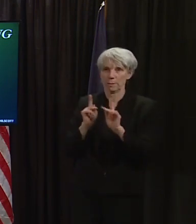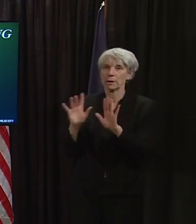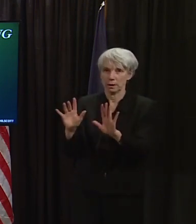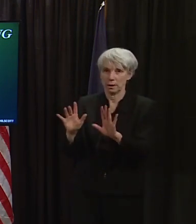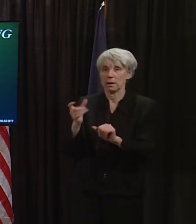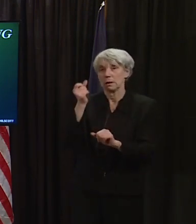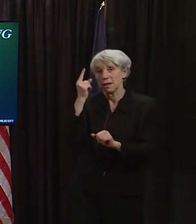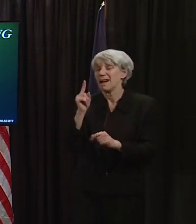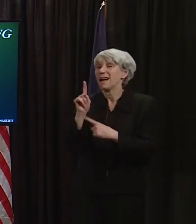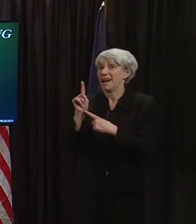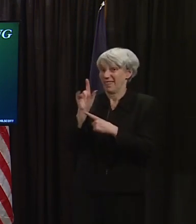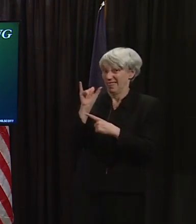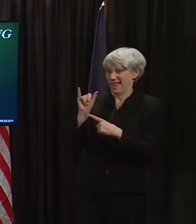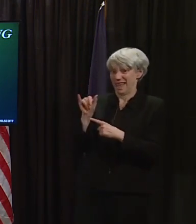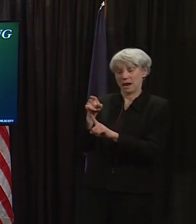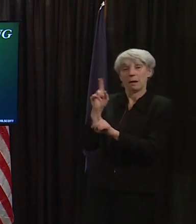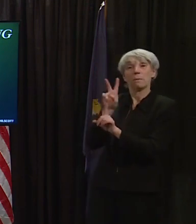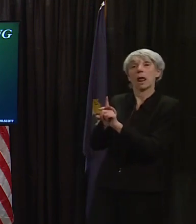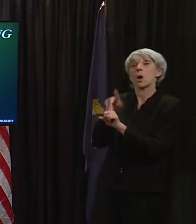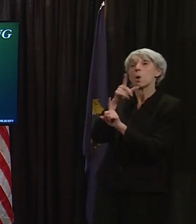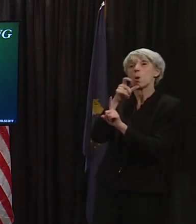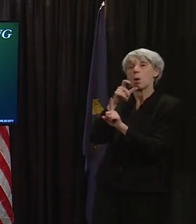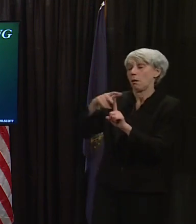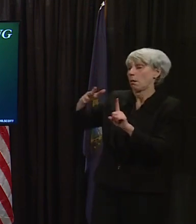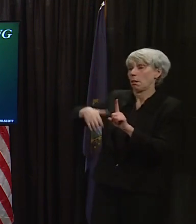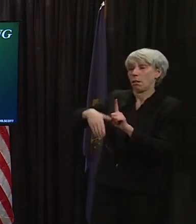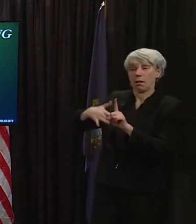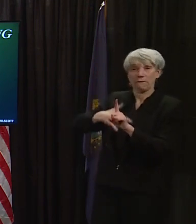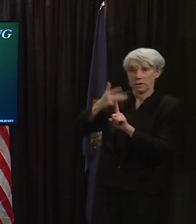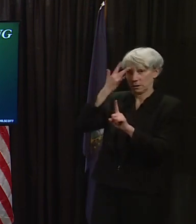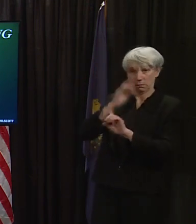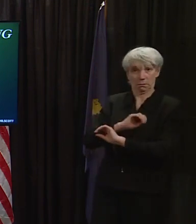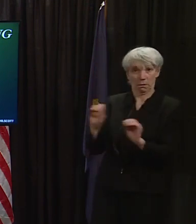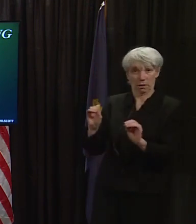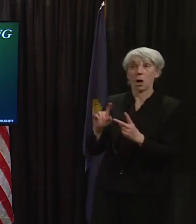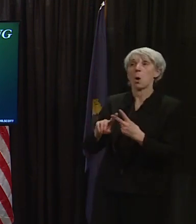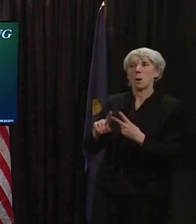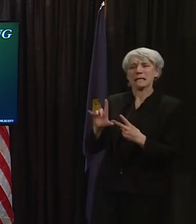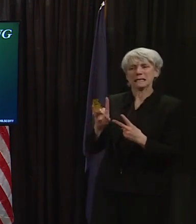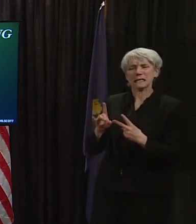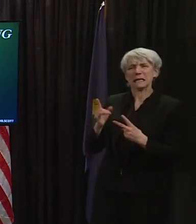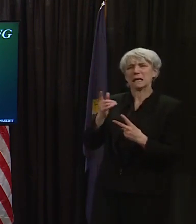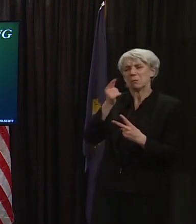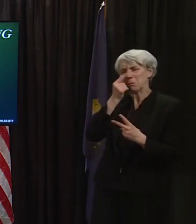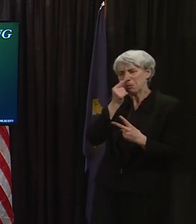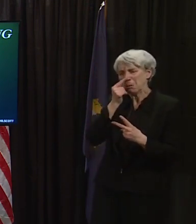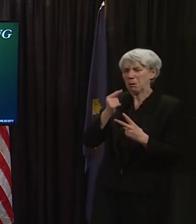you never had symptoms or your symptoms have improved and you feel better and